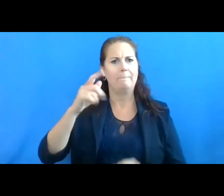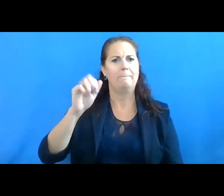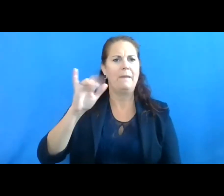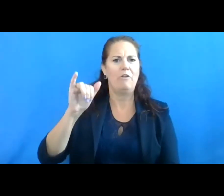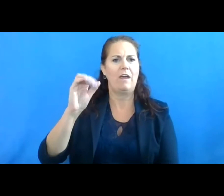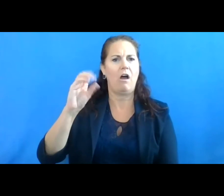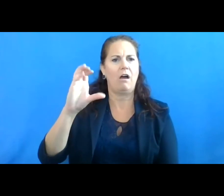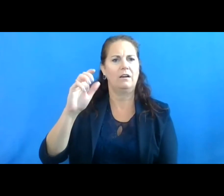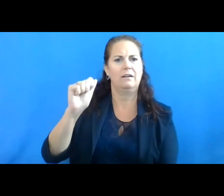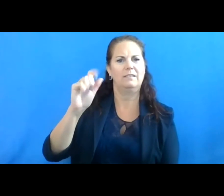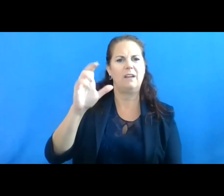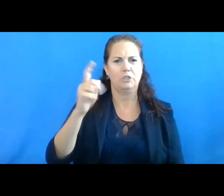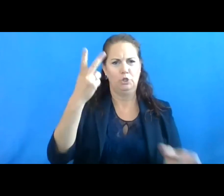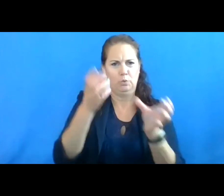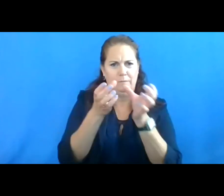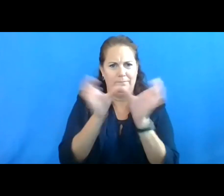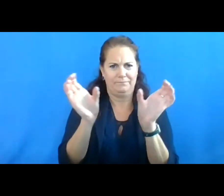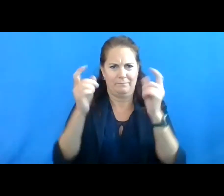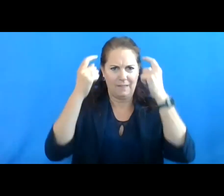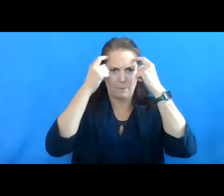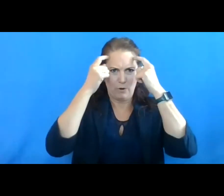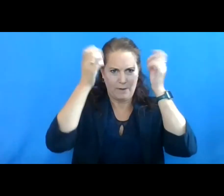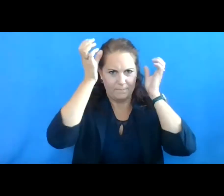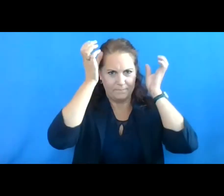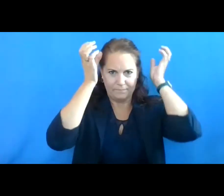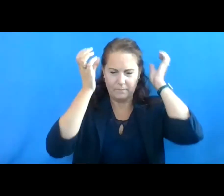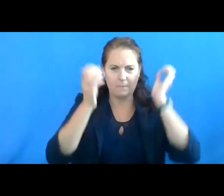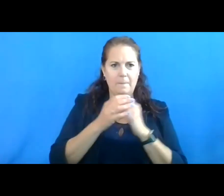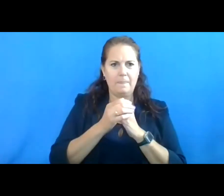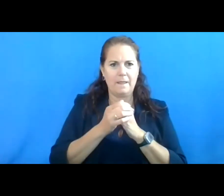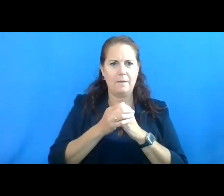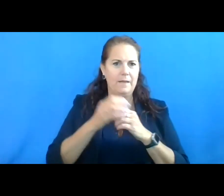These two parts in particular of the brain stem.